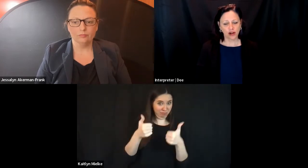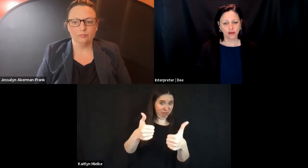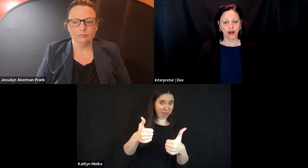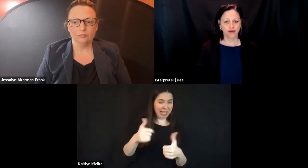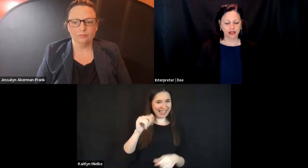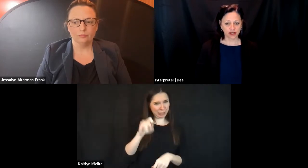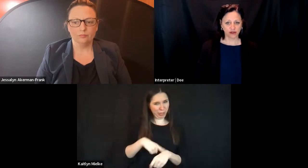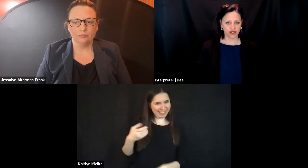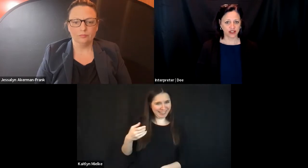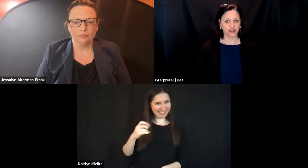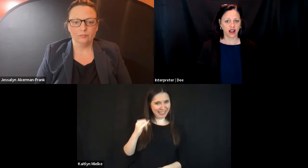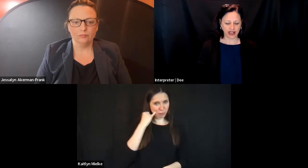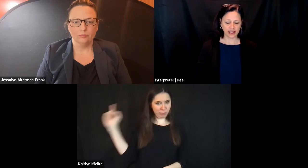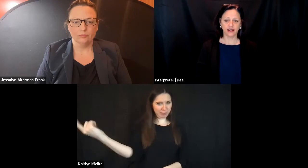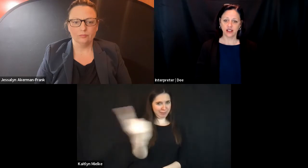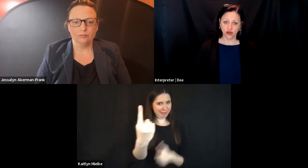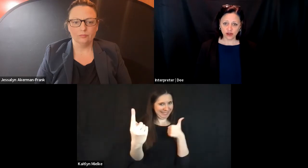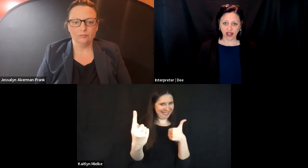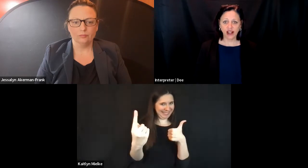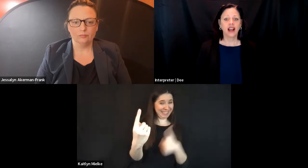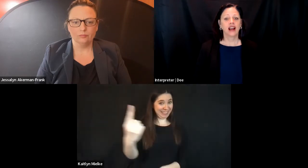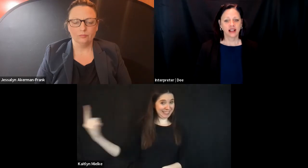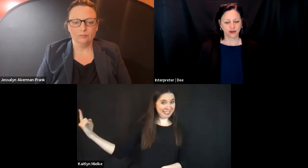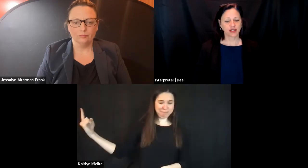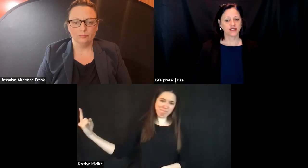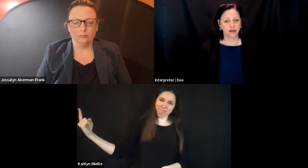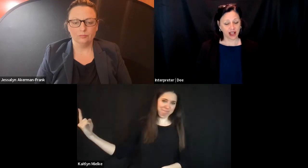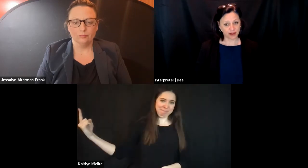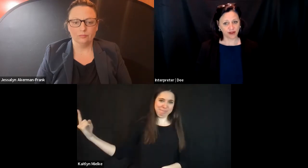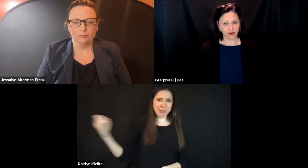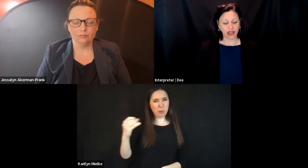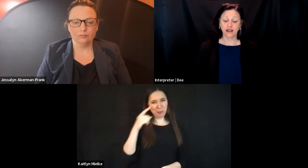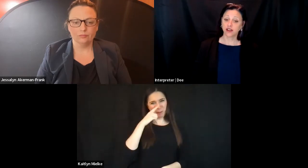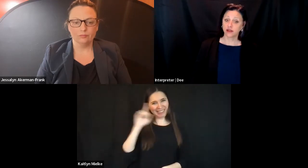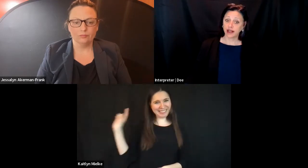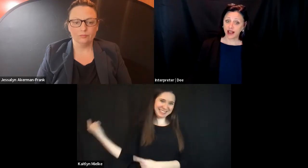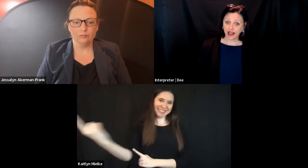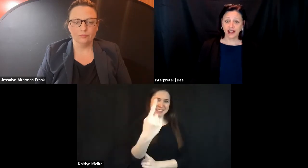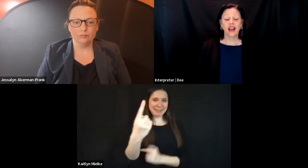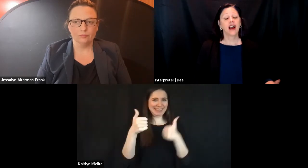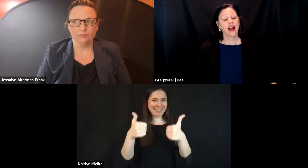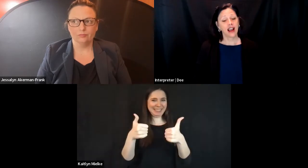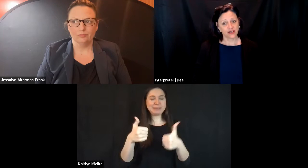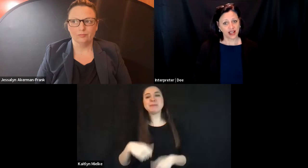I don't use ProTactile just yet, because I still have enough vision to use both.